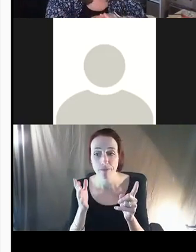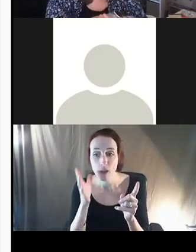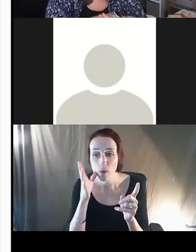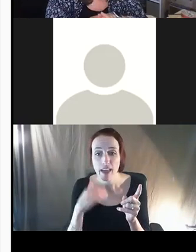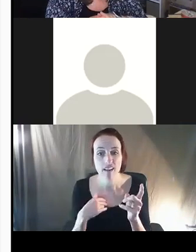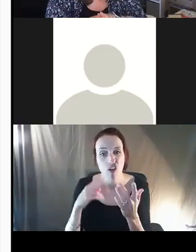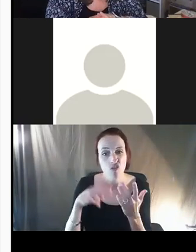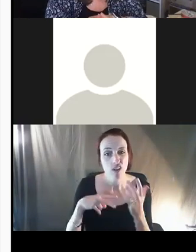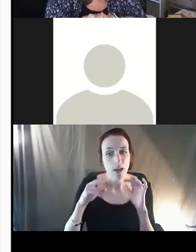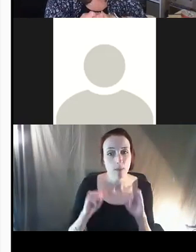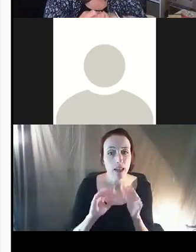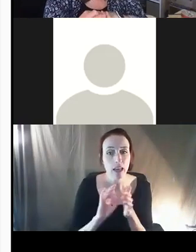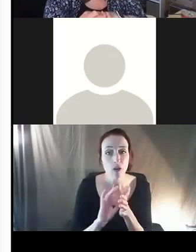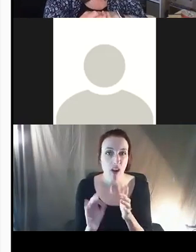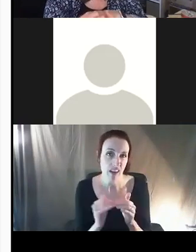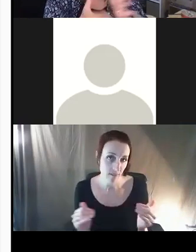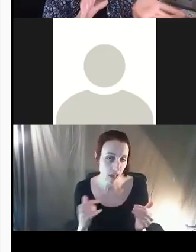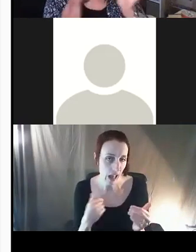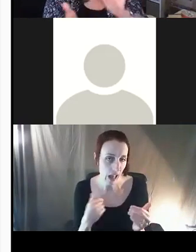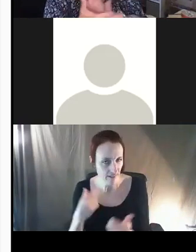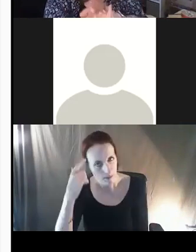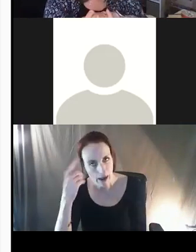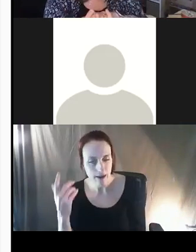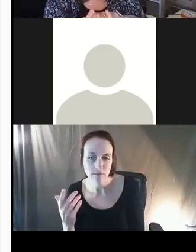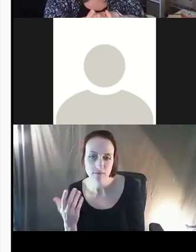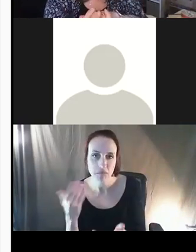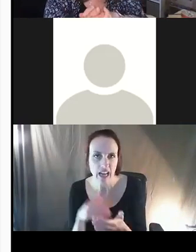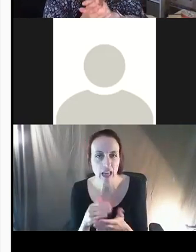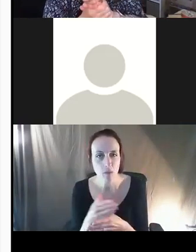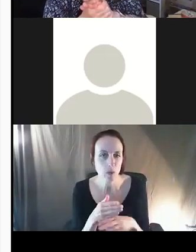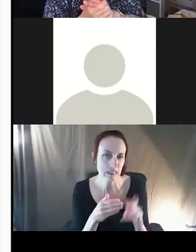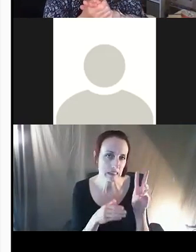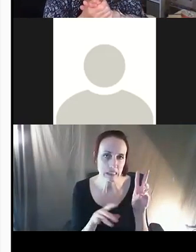that I am shooting for, somewhere between six and eight.